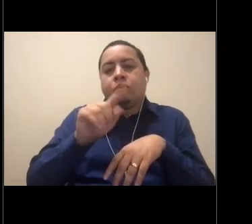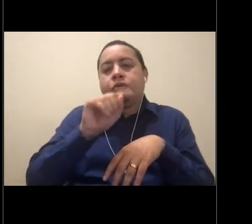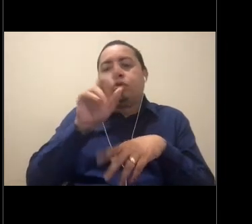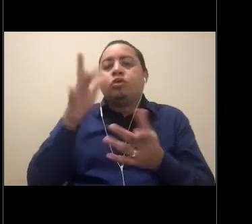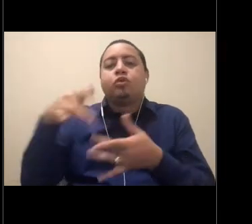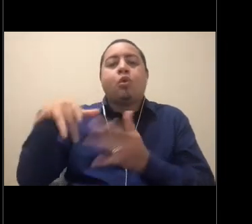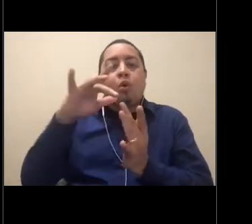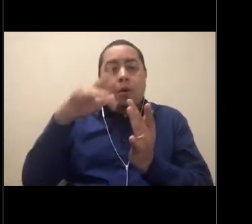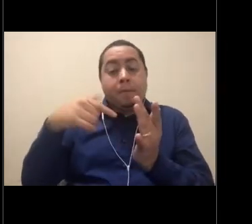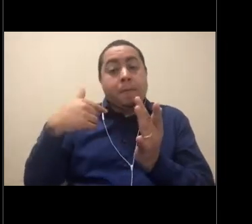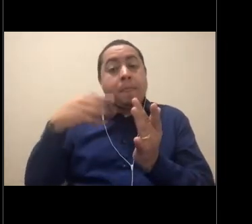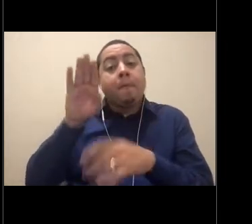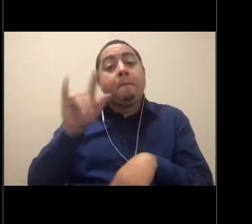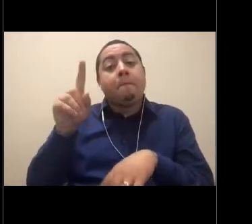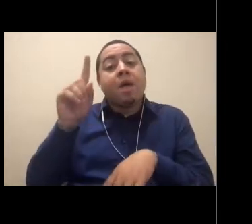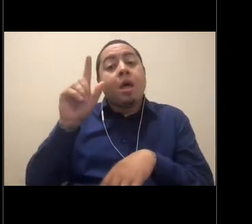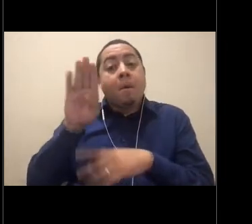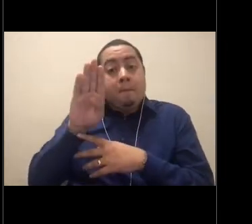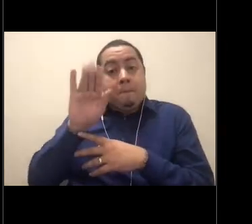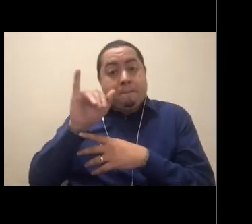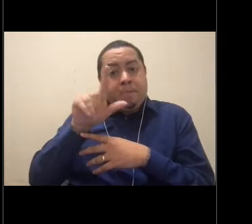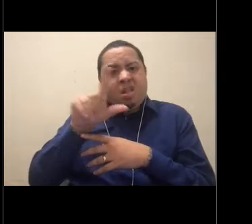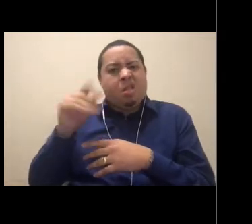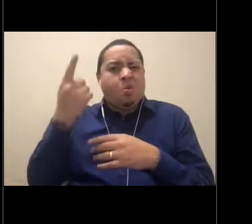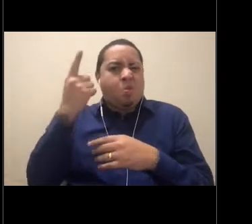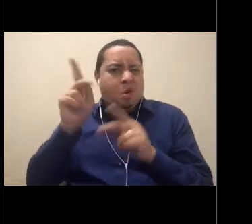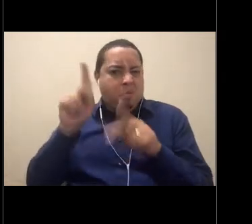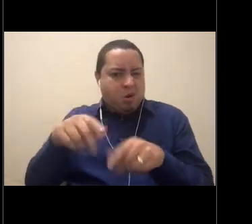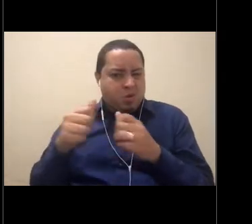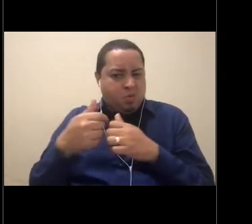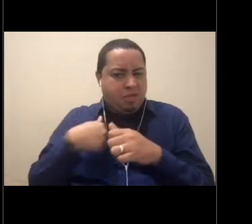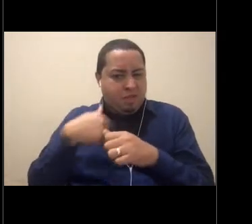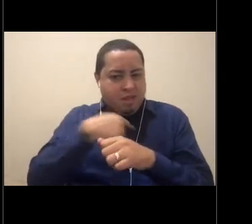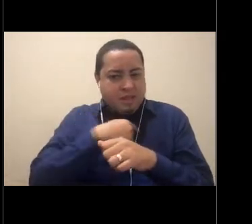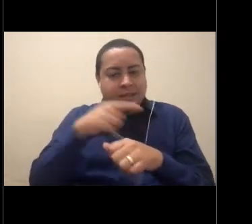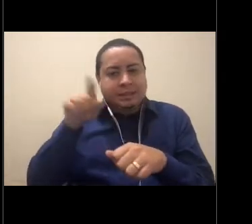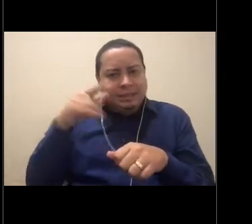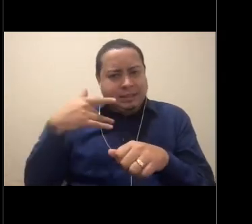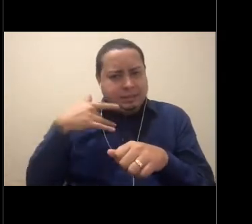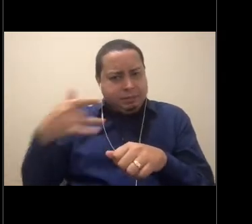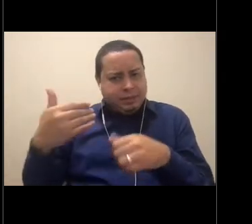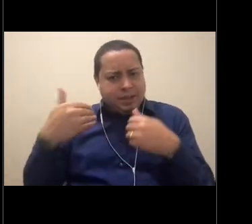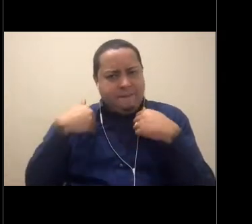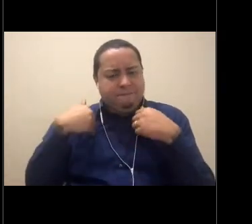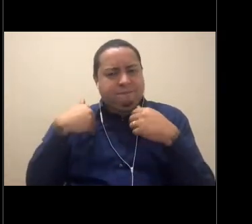and he has the key to the roof. So he's going to show us all the satellite antennas on the roof.